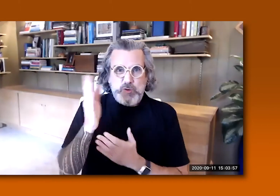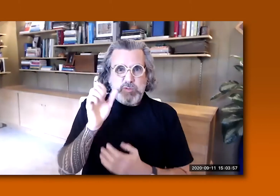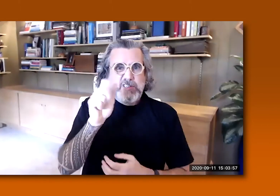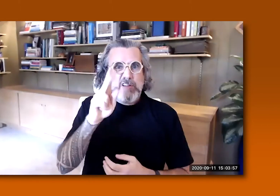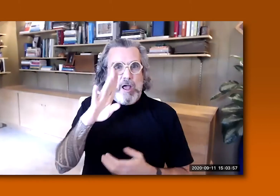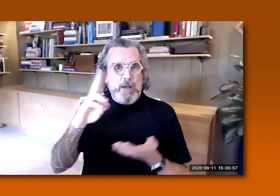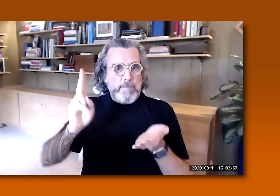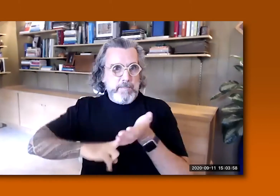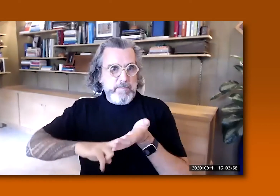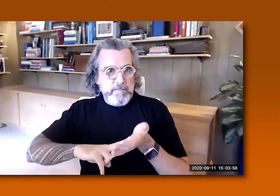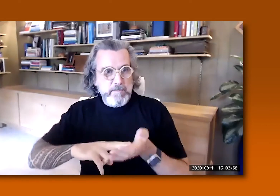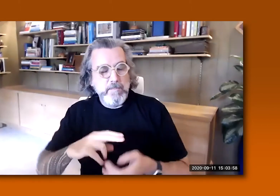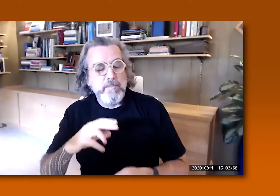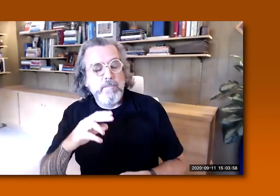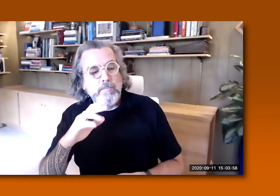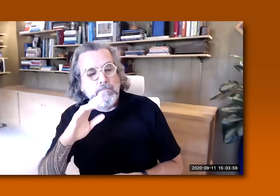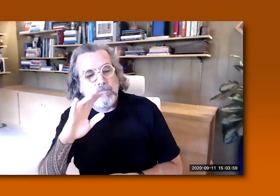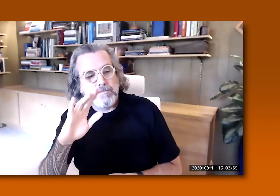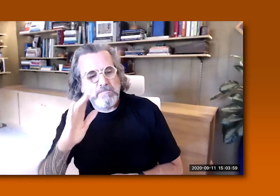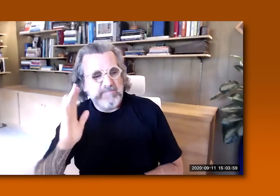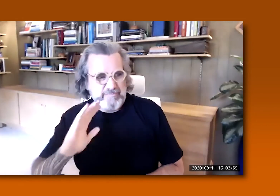for many grants of mine.